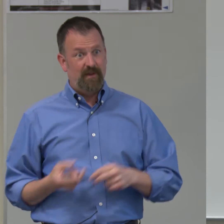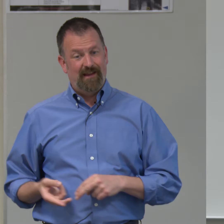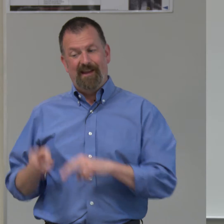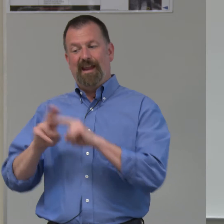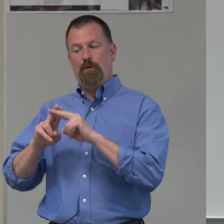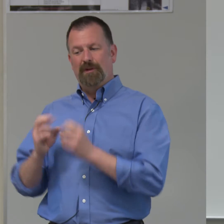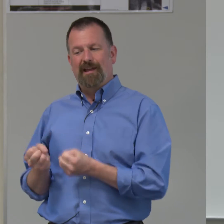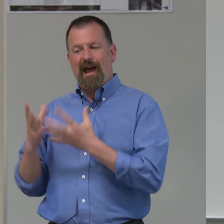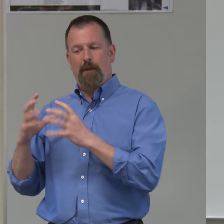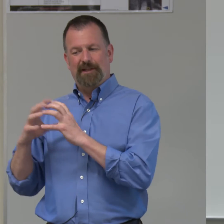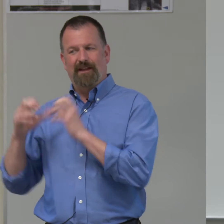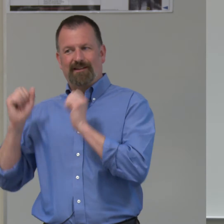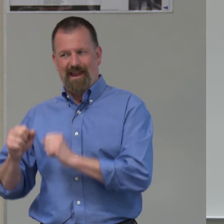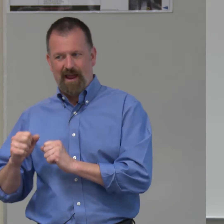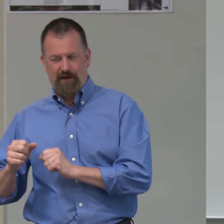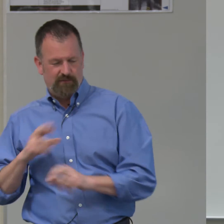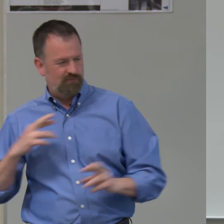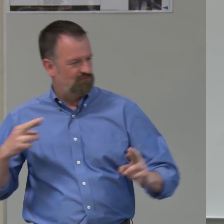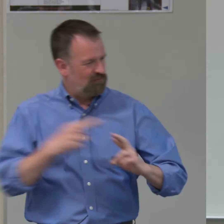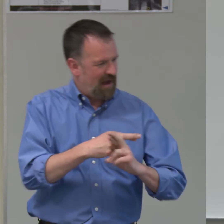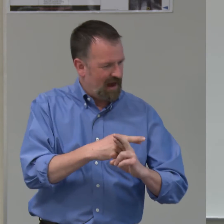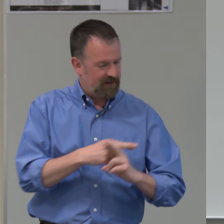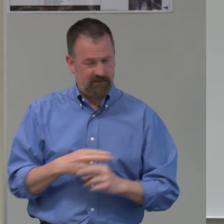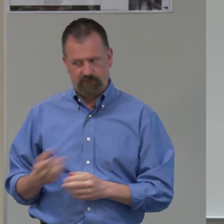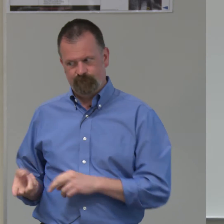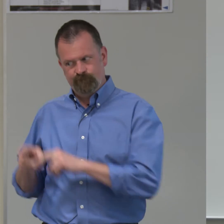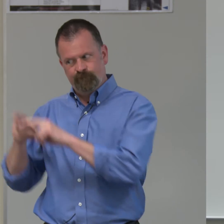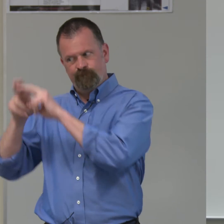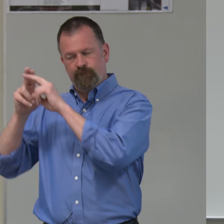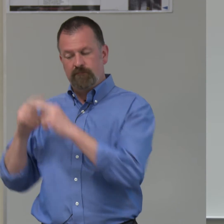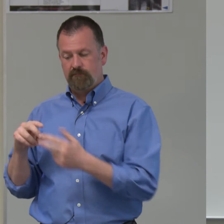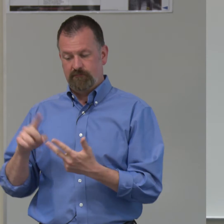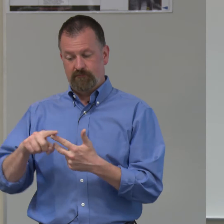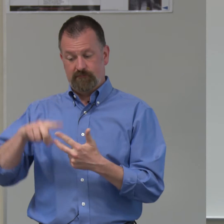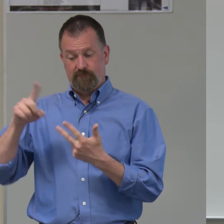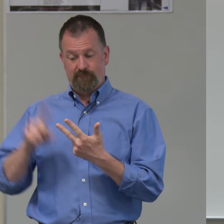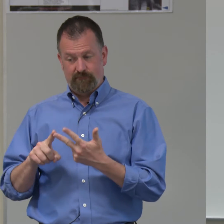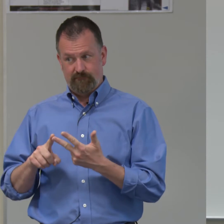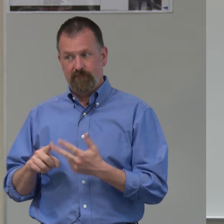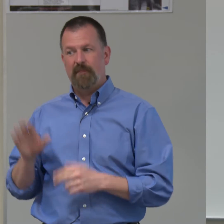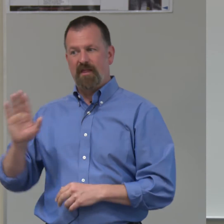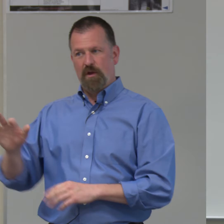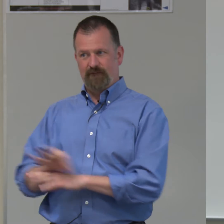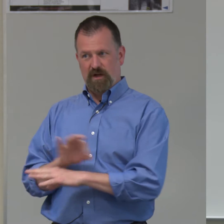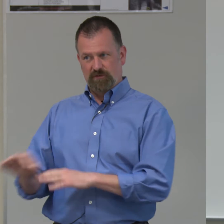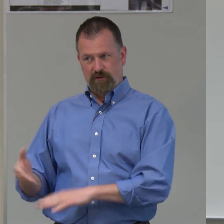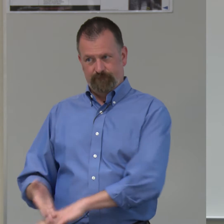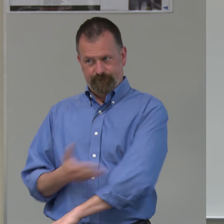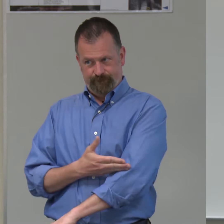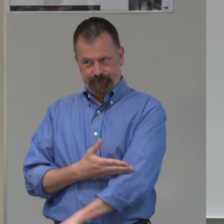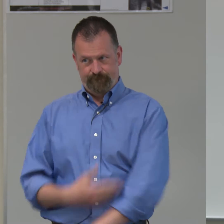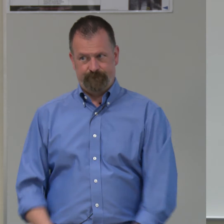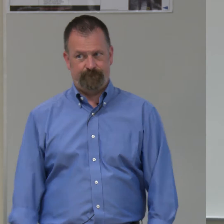that are capable of reacting with those and being able to improve their function.